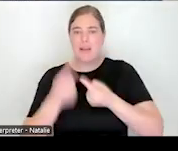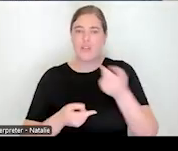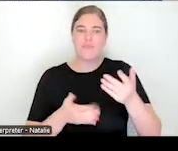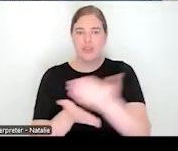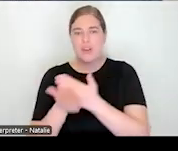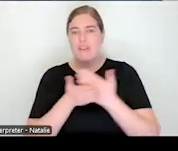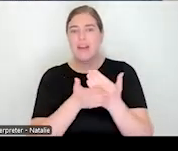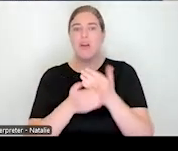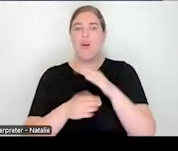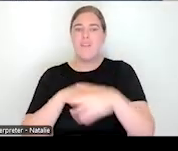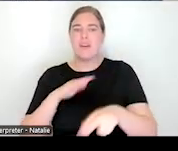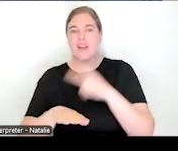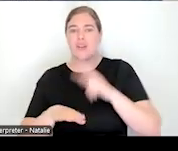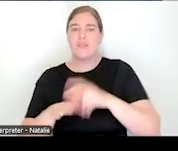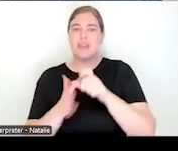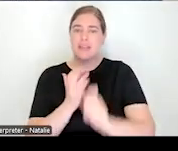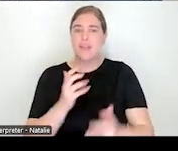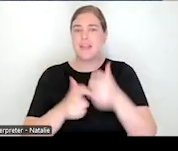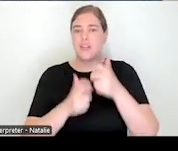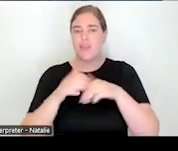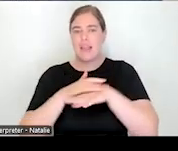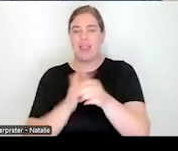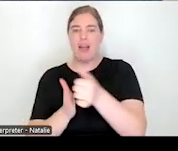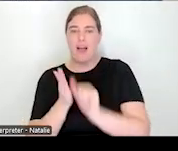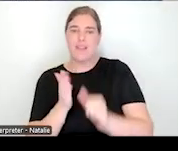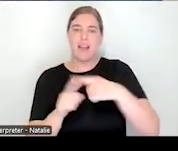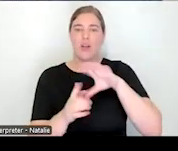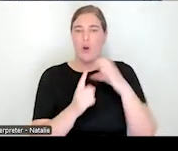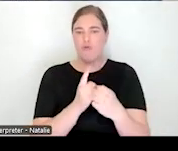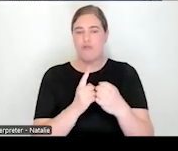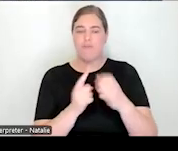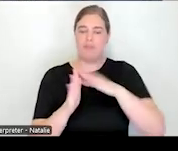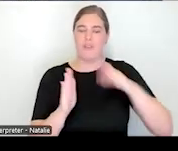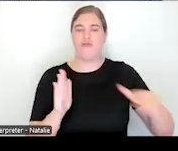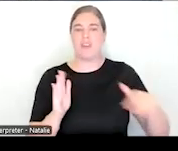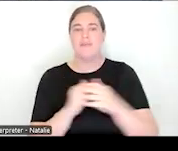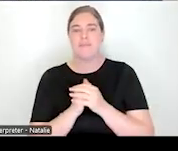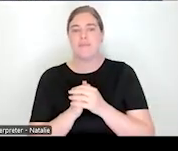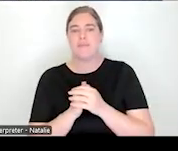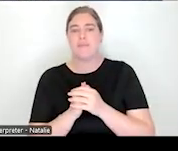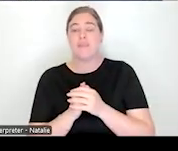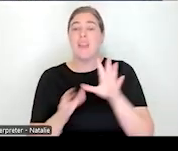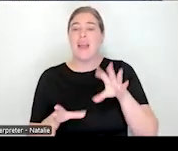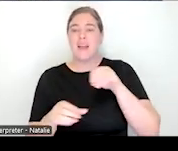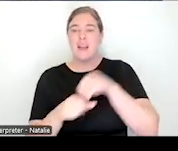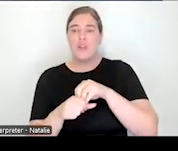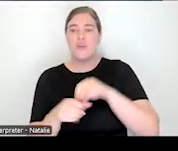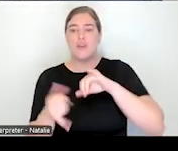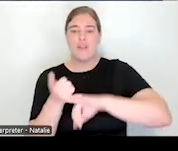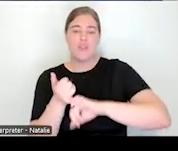disability issues in the arts and cultural sector, including the screen and digital games industry.